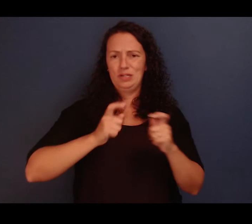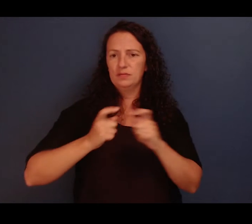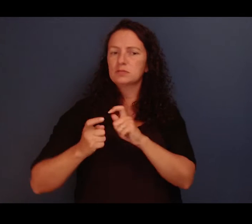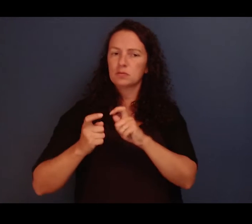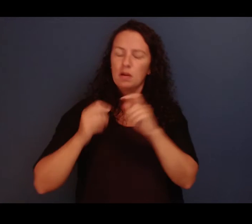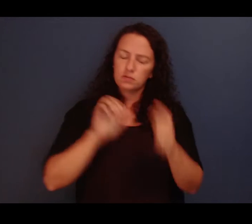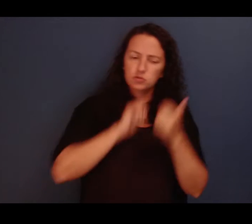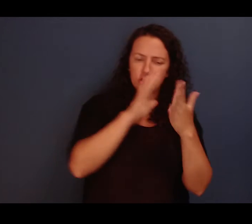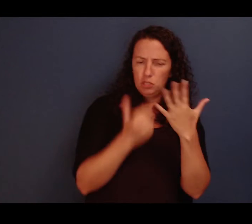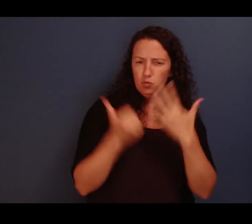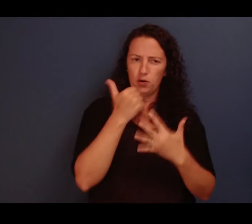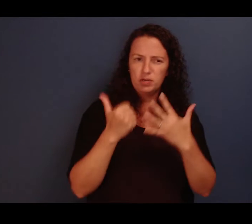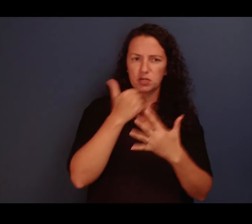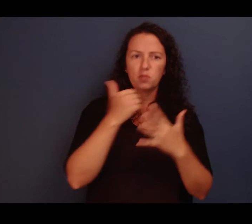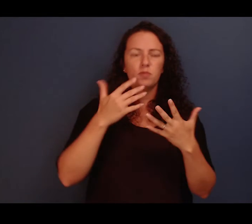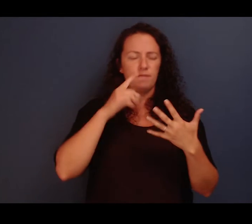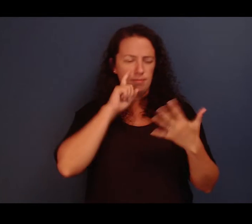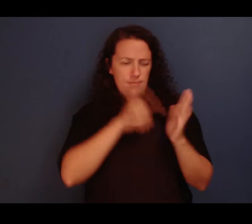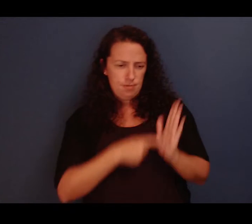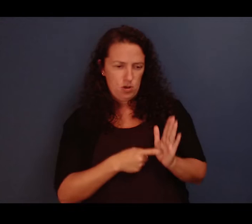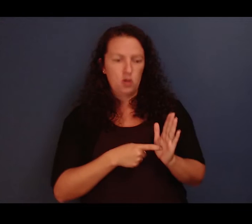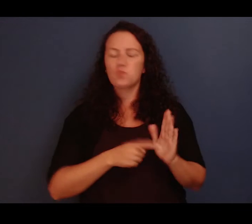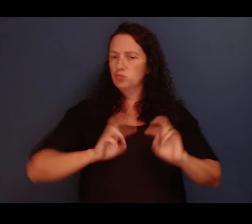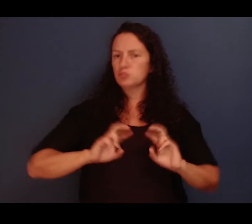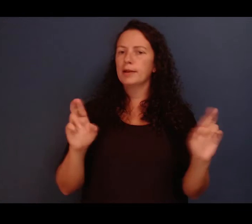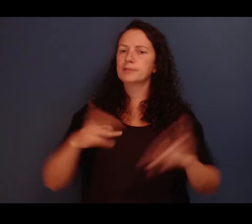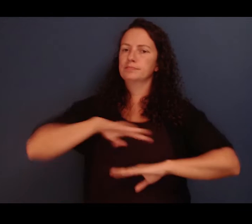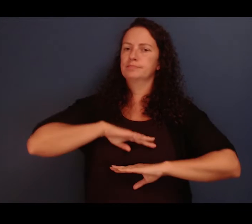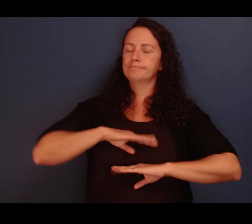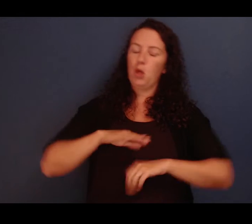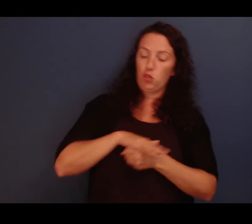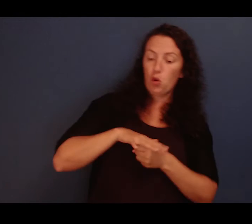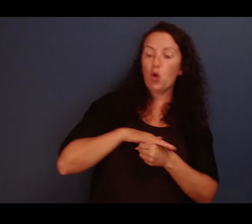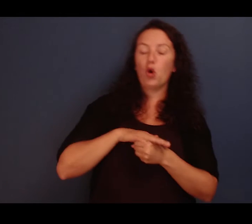strategic priorities we’ve identified, are poised to meet these local, societal, and national changes.